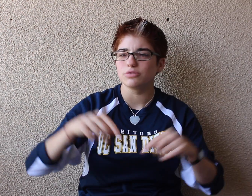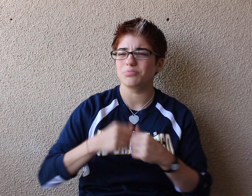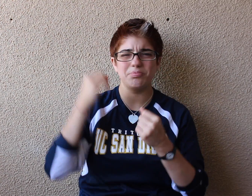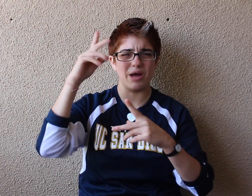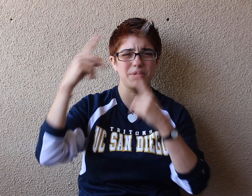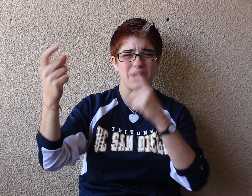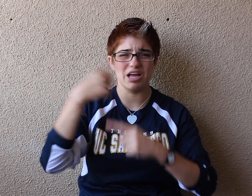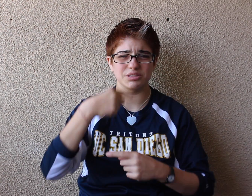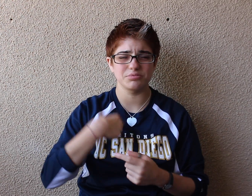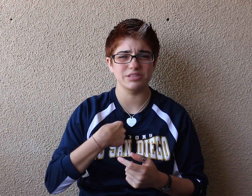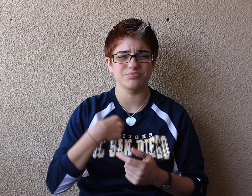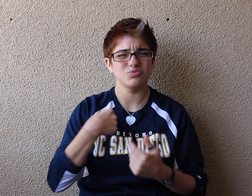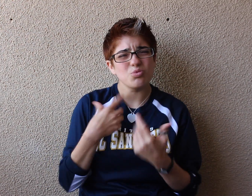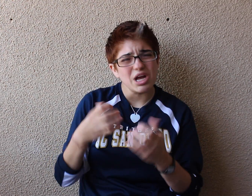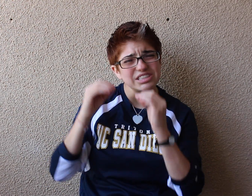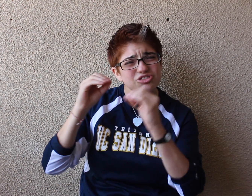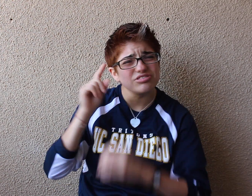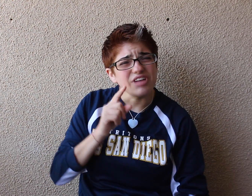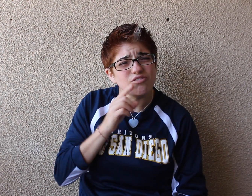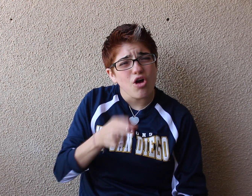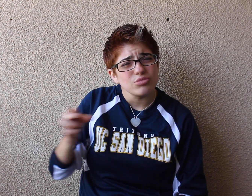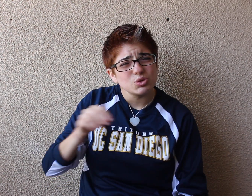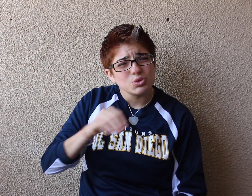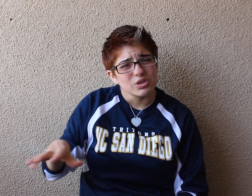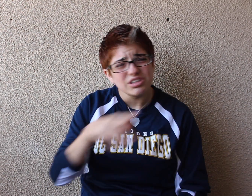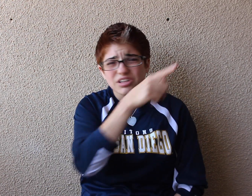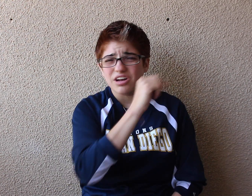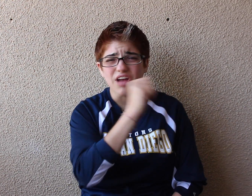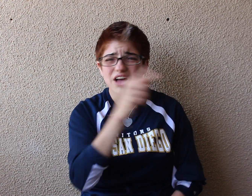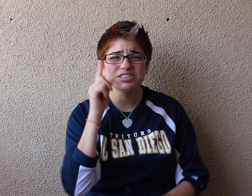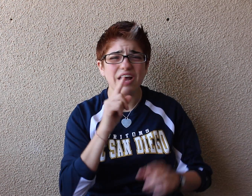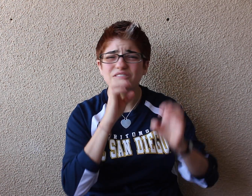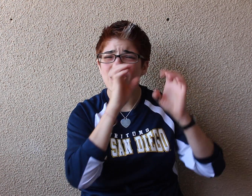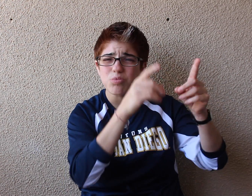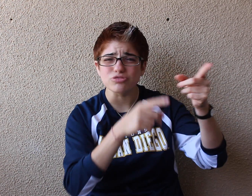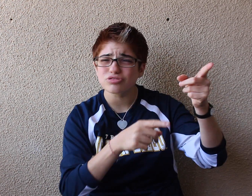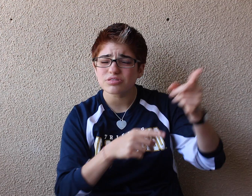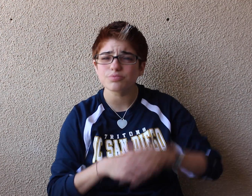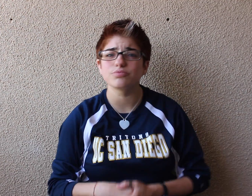I have been asked by plenty of people with questions like: “I want to teach D/HH children, and that is not in Deaf Education field, is it?”